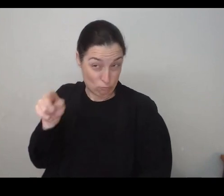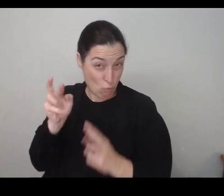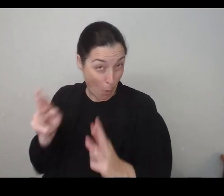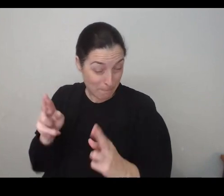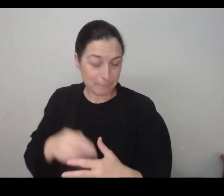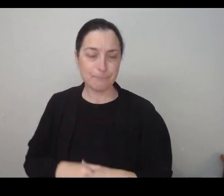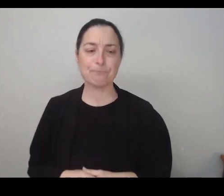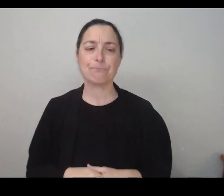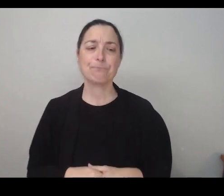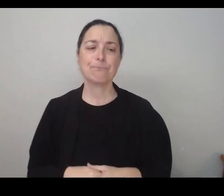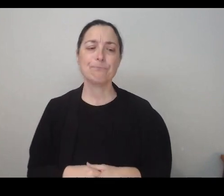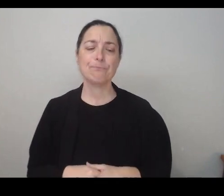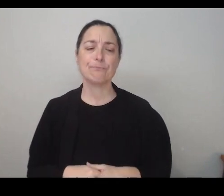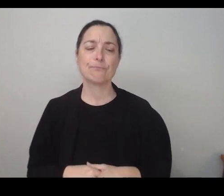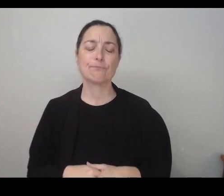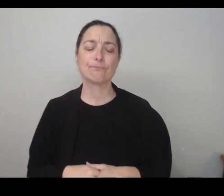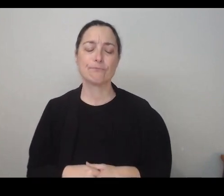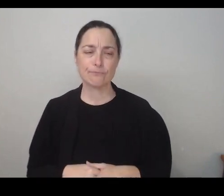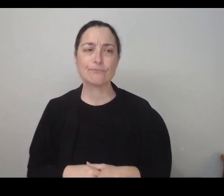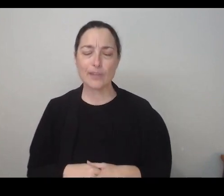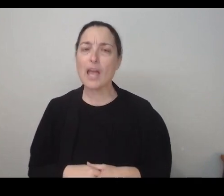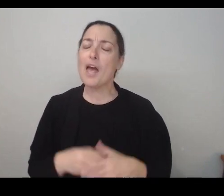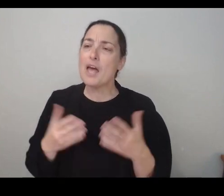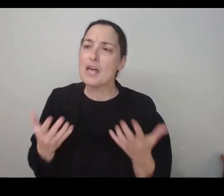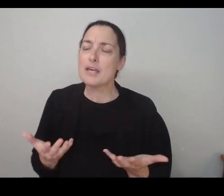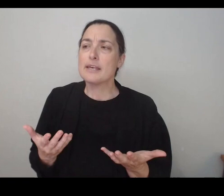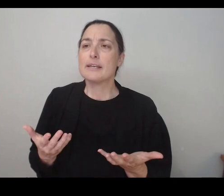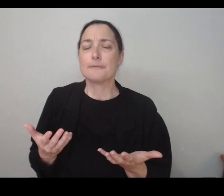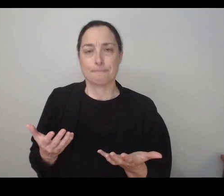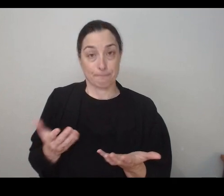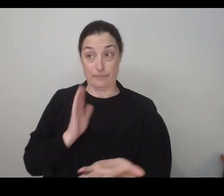And as soon as he arrives, he built his own house.